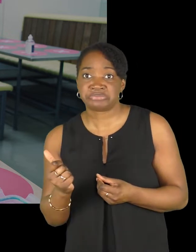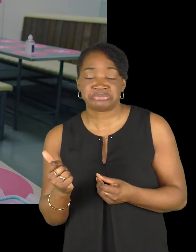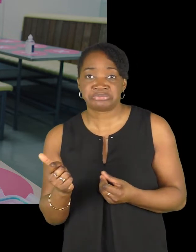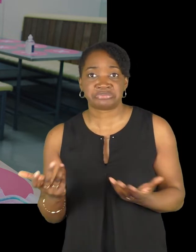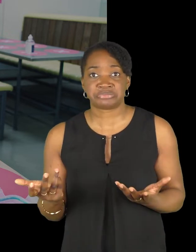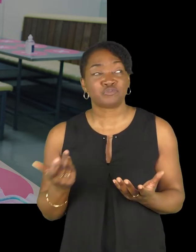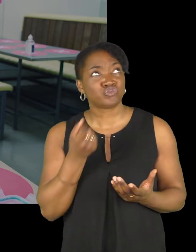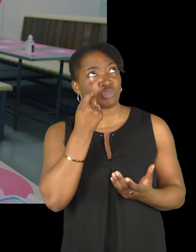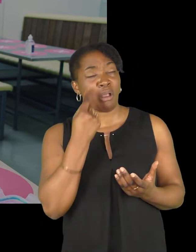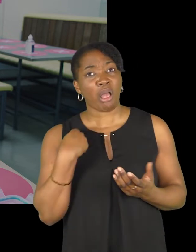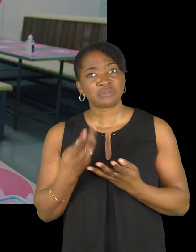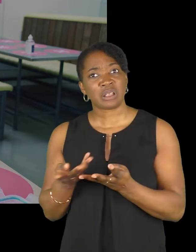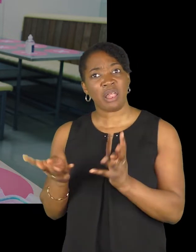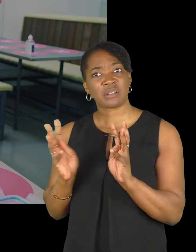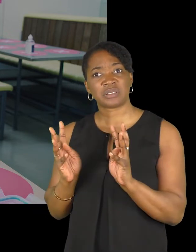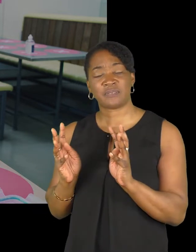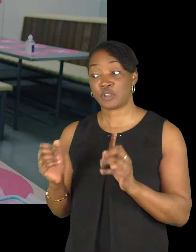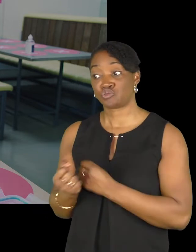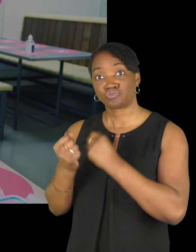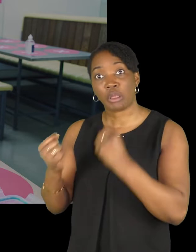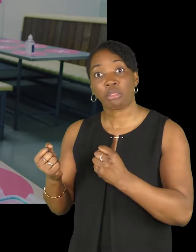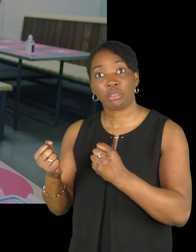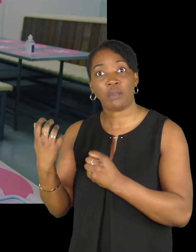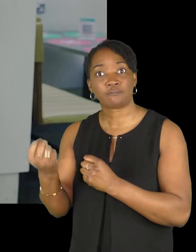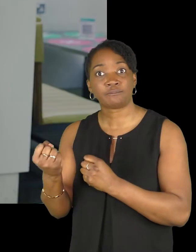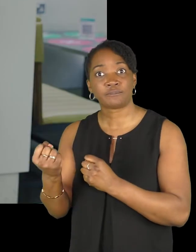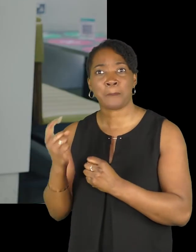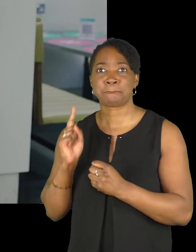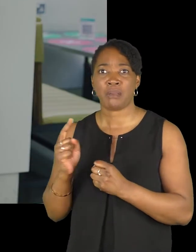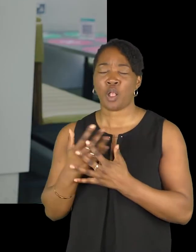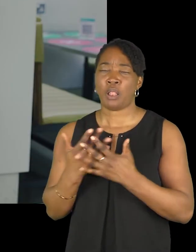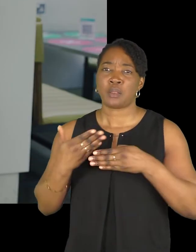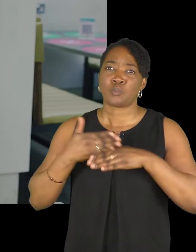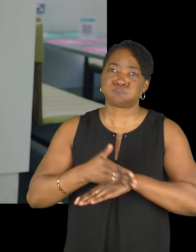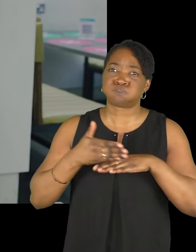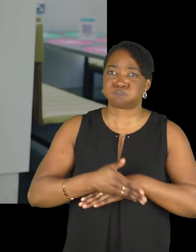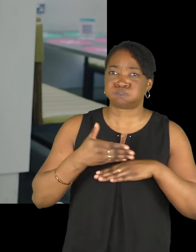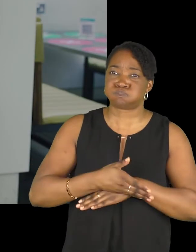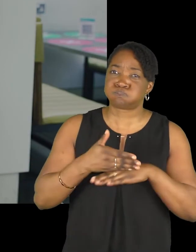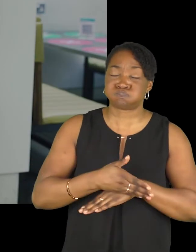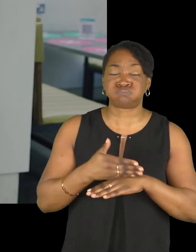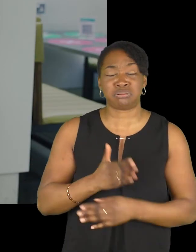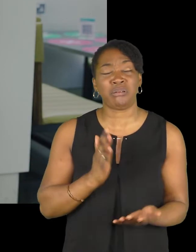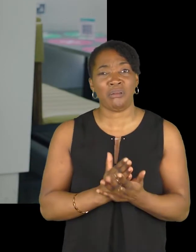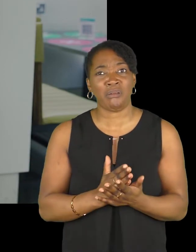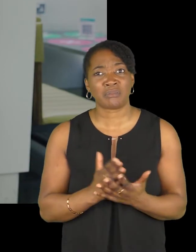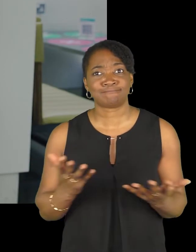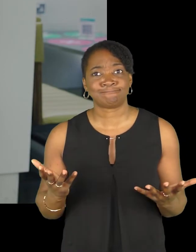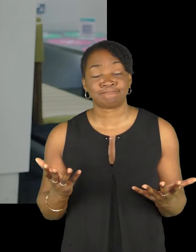You know, yes, we realise as a collective - collectivity is strength, but it is a lot of labour to do that and it's, like you said, there's labour that